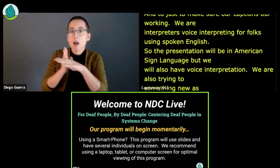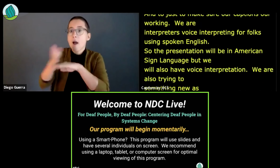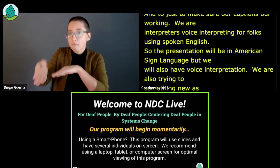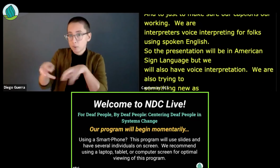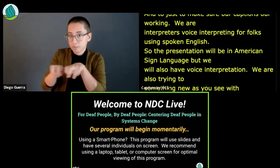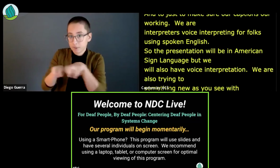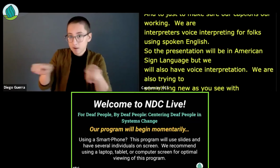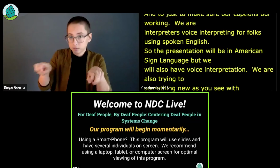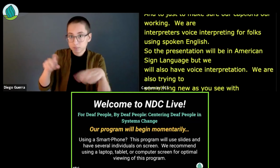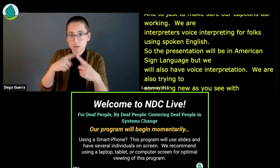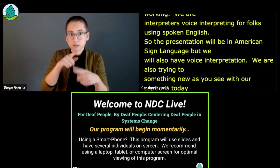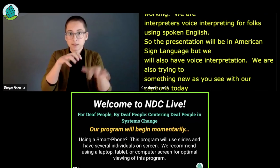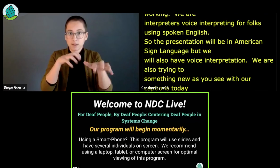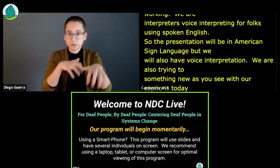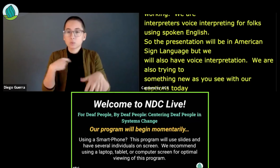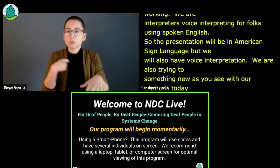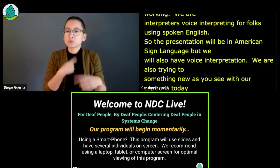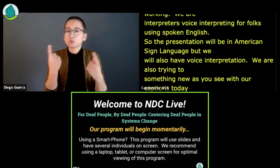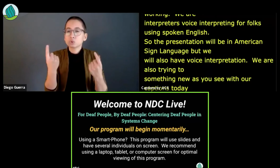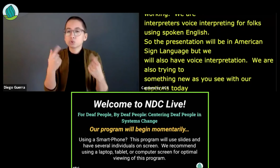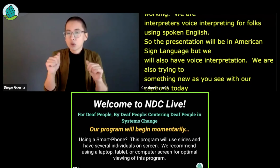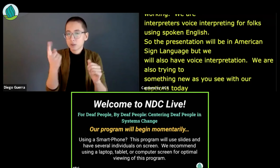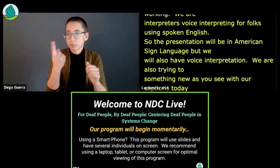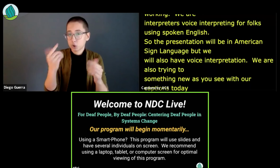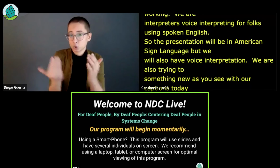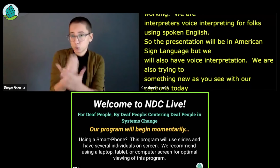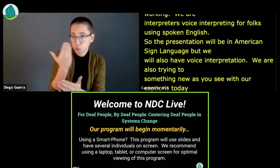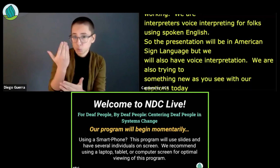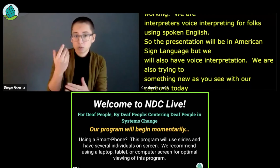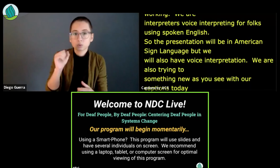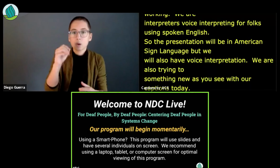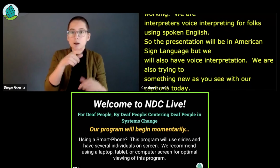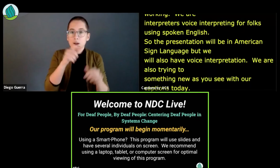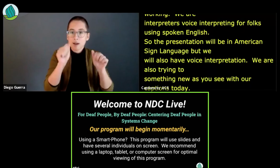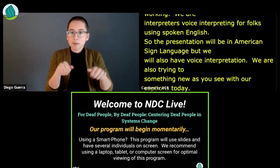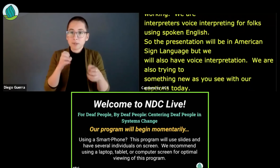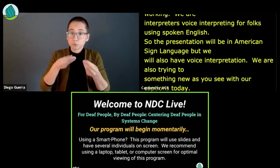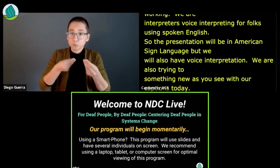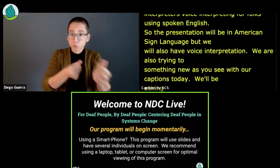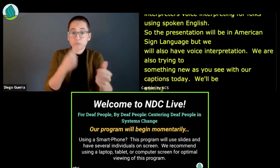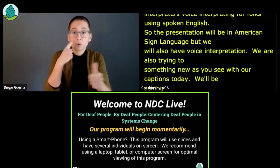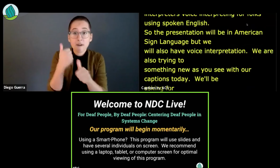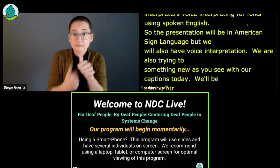We'll be asking for feedback when we send a follow up after the panel. Again, keep in mind it's something new